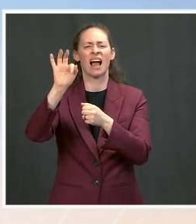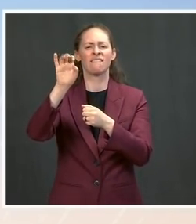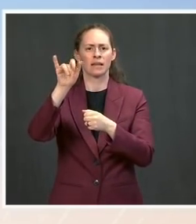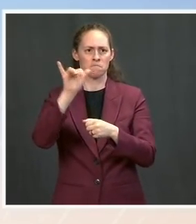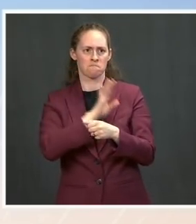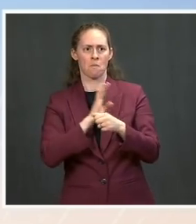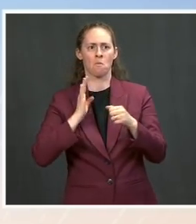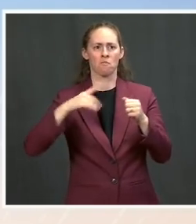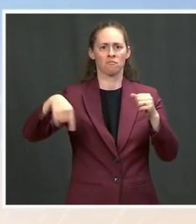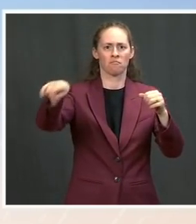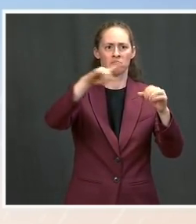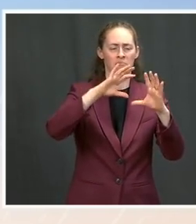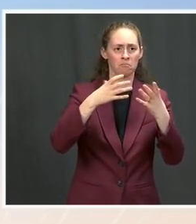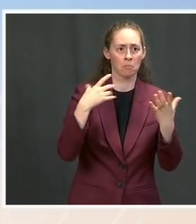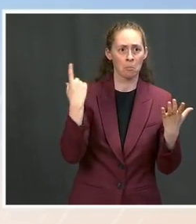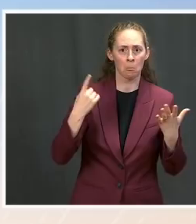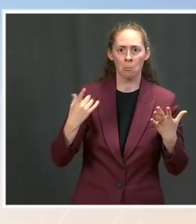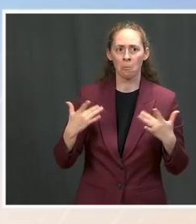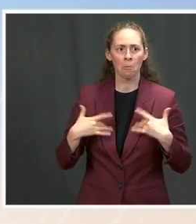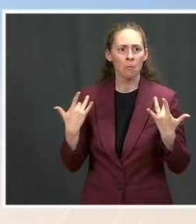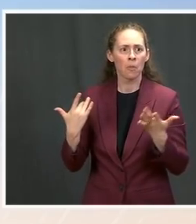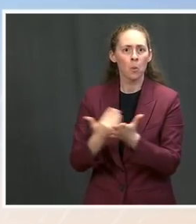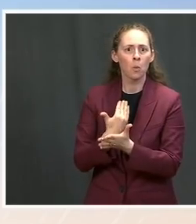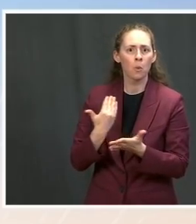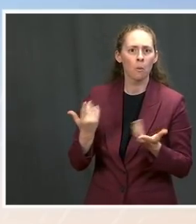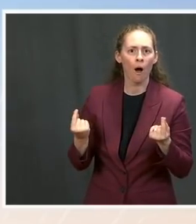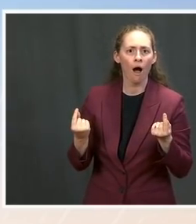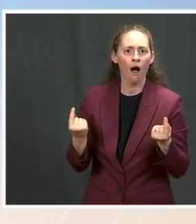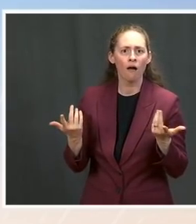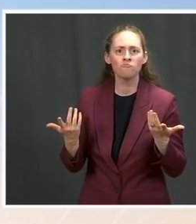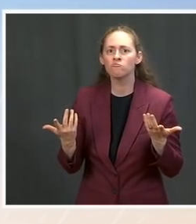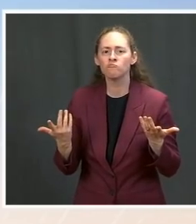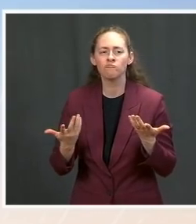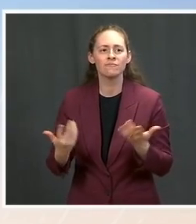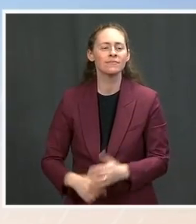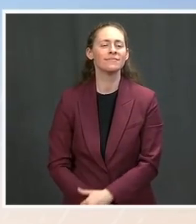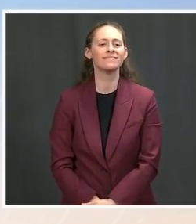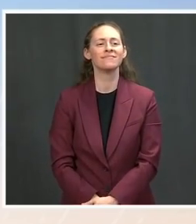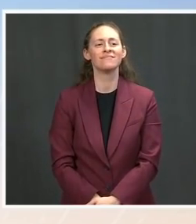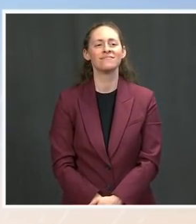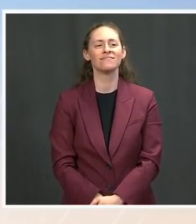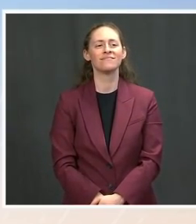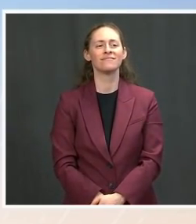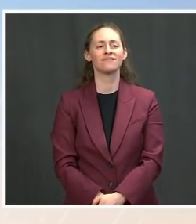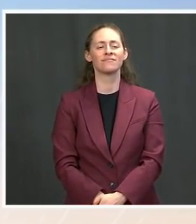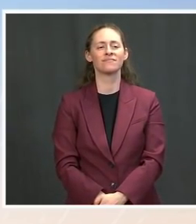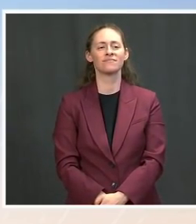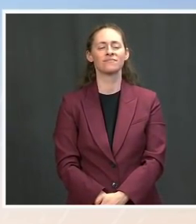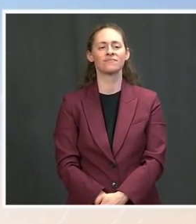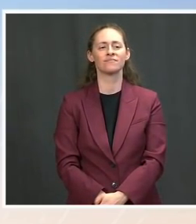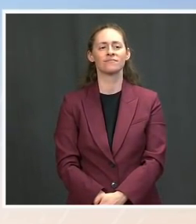Well, as you touch on, Jonathan, the -- the Chemical Safety Board has a significant bac- -- backlog of cases pending.